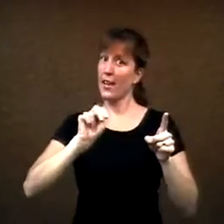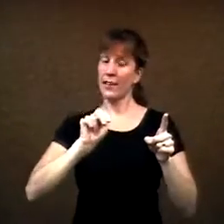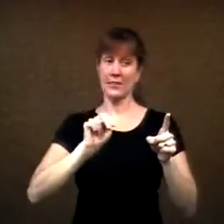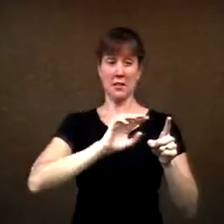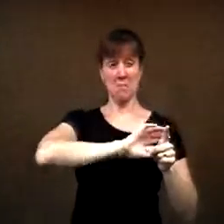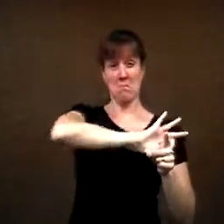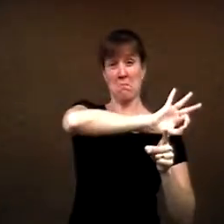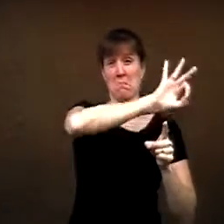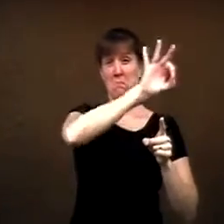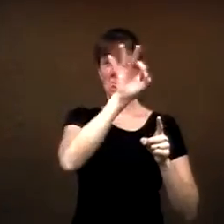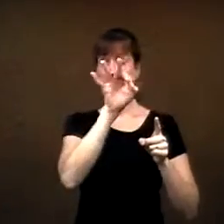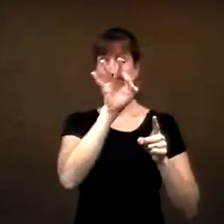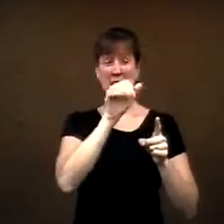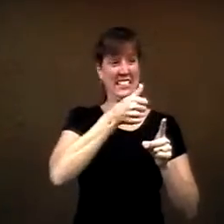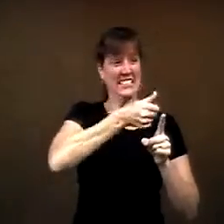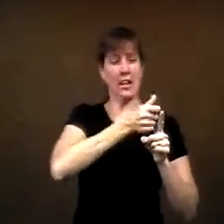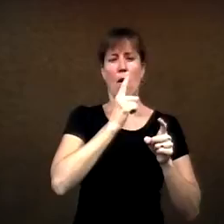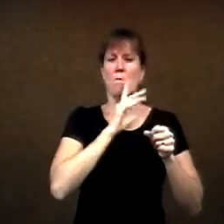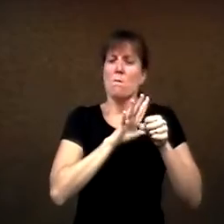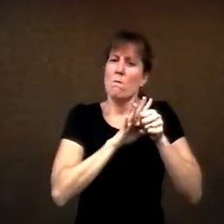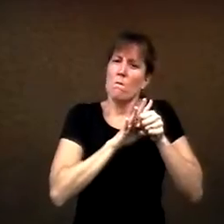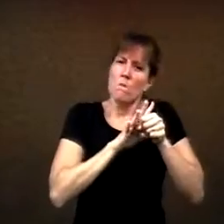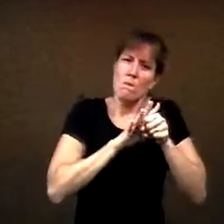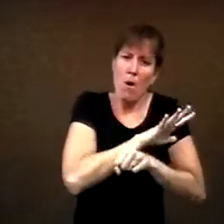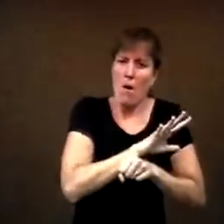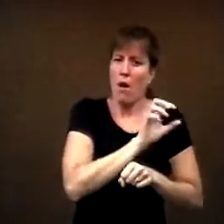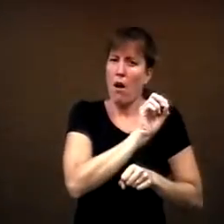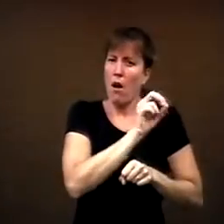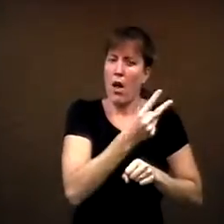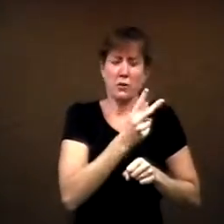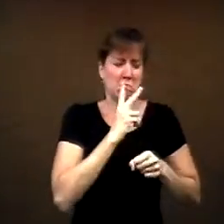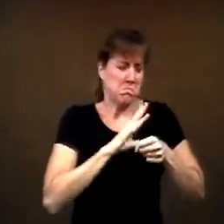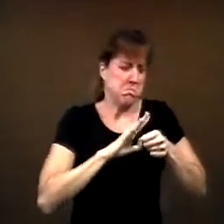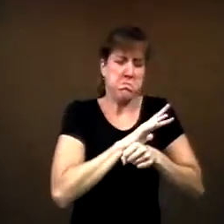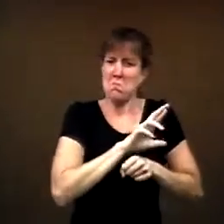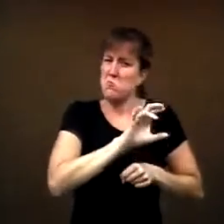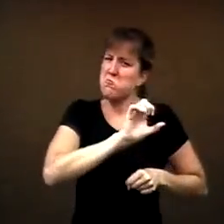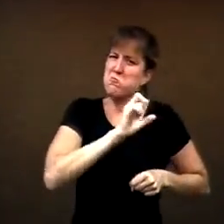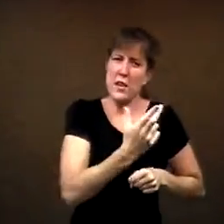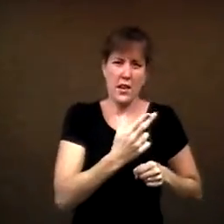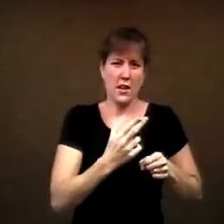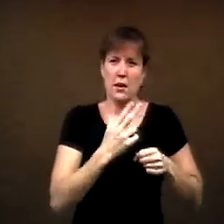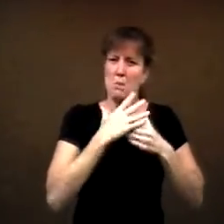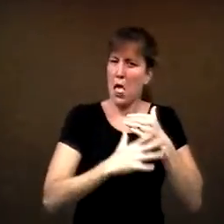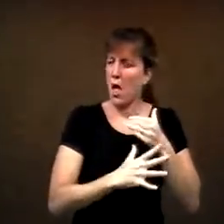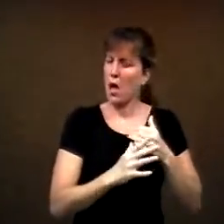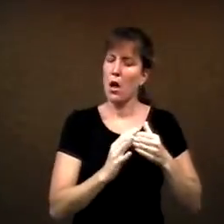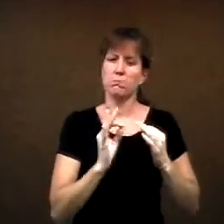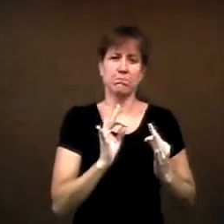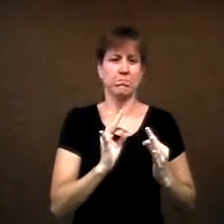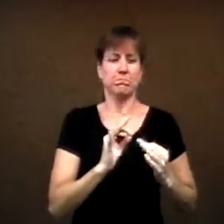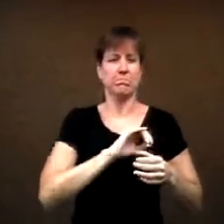lungs, is the absolute most oxygen-rich blood you have in your body. From the smaller, right atrium